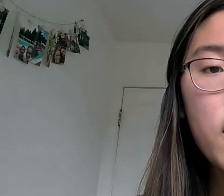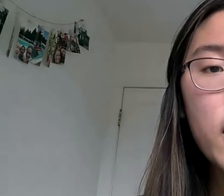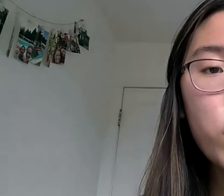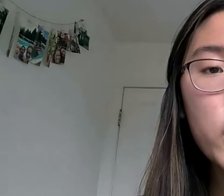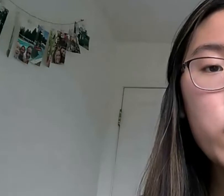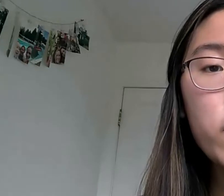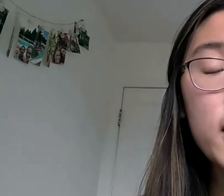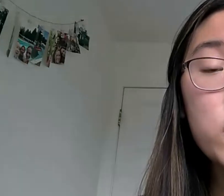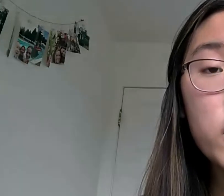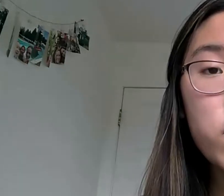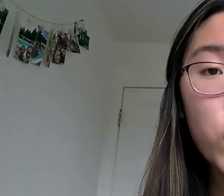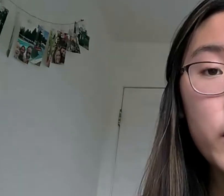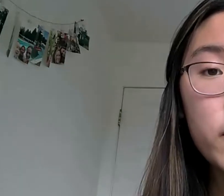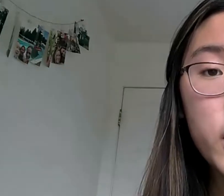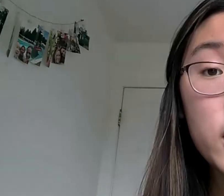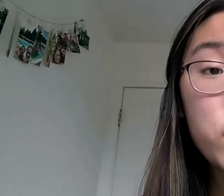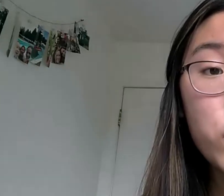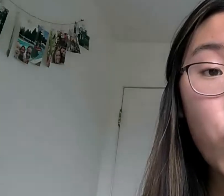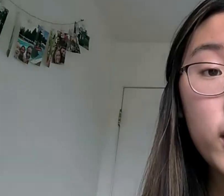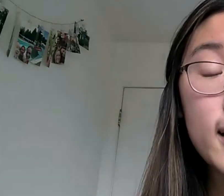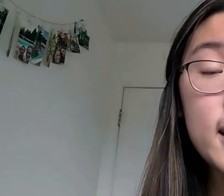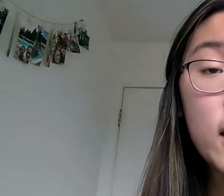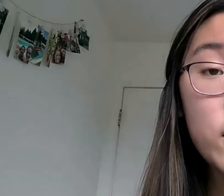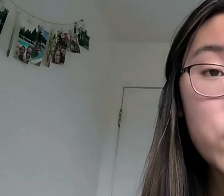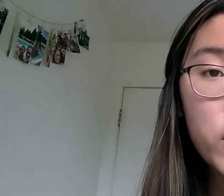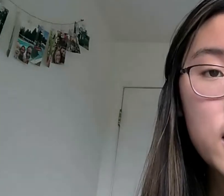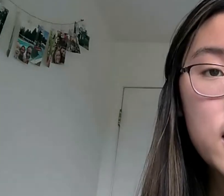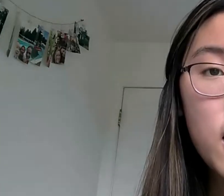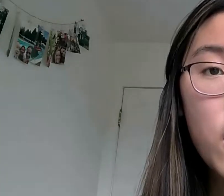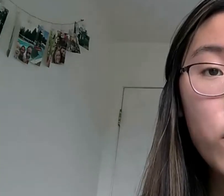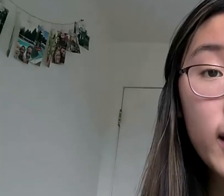they work to advance transformative change through organizing in the streets writing